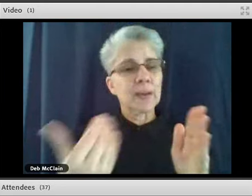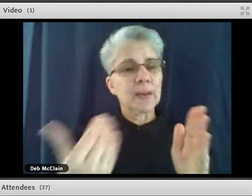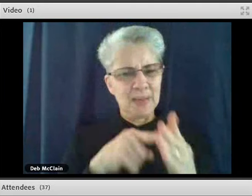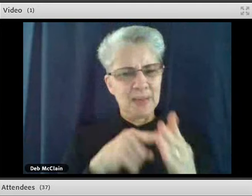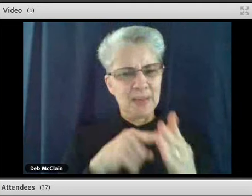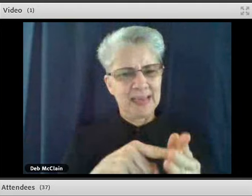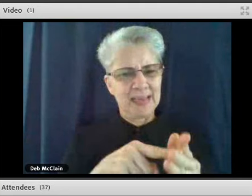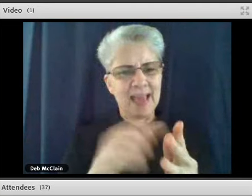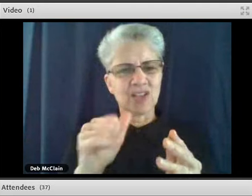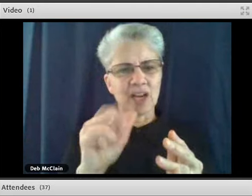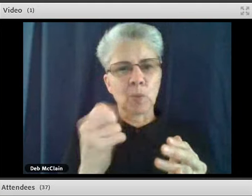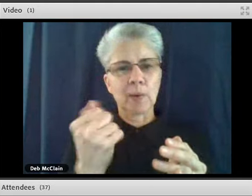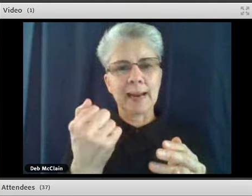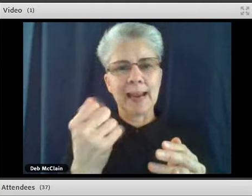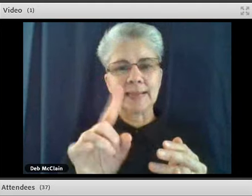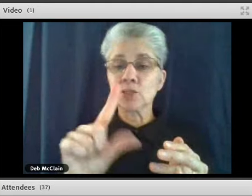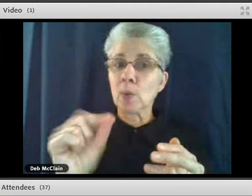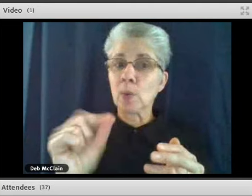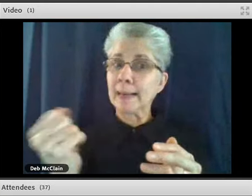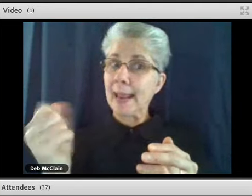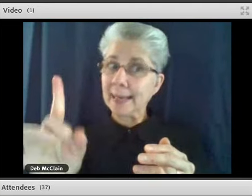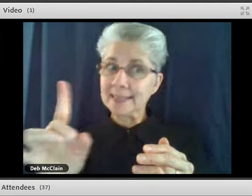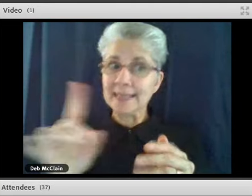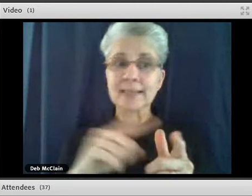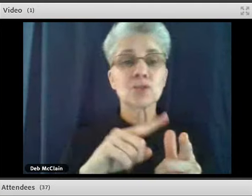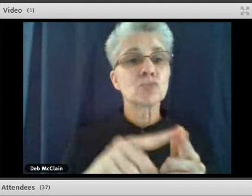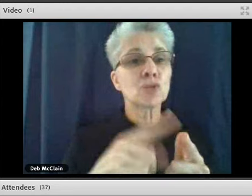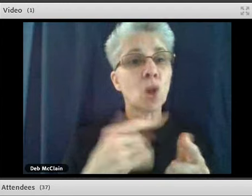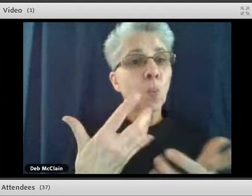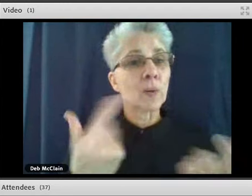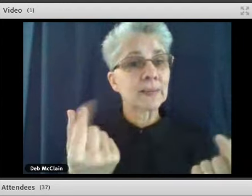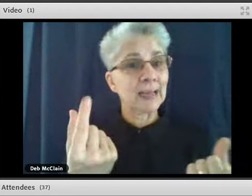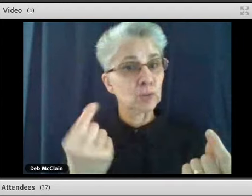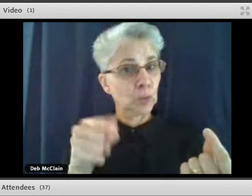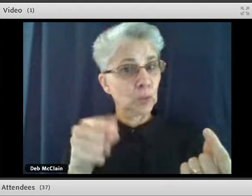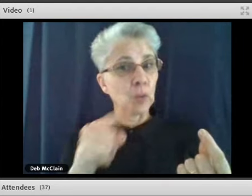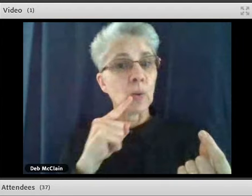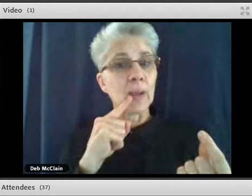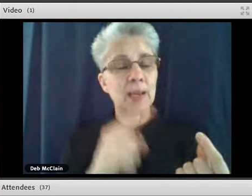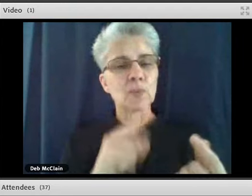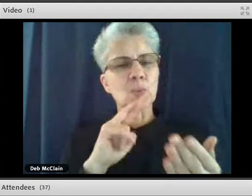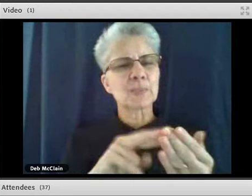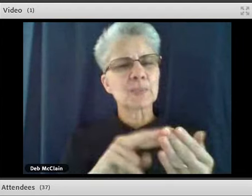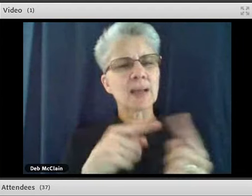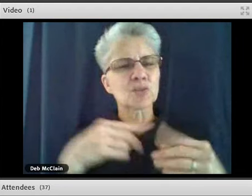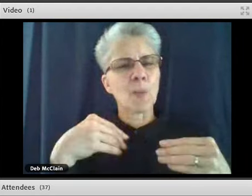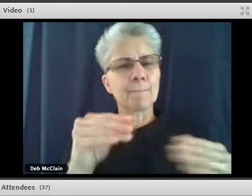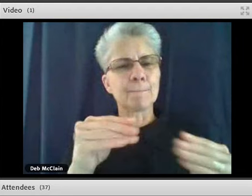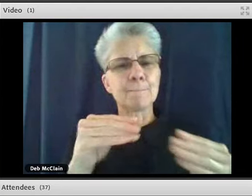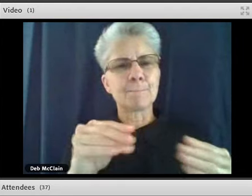Okay. So, again, this went into effect January 18th, 2018. And so, what it does is it was in response